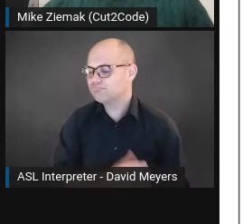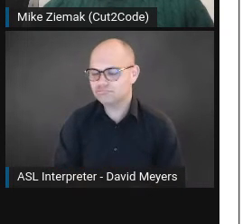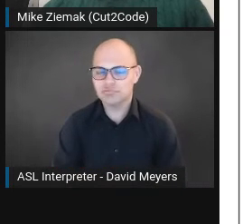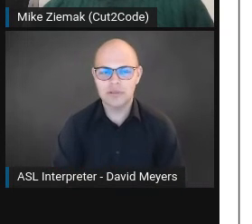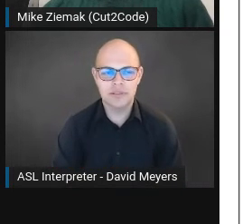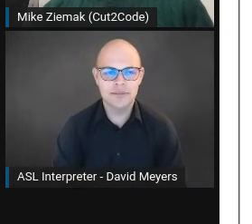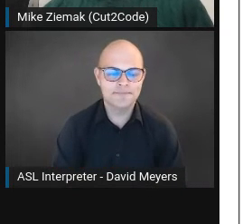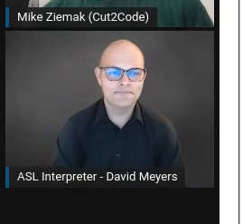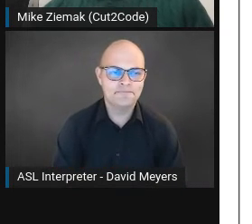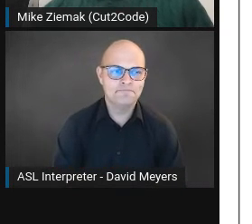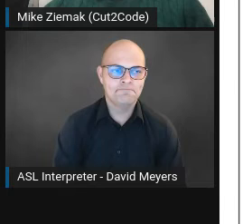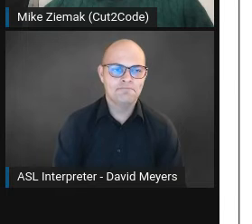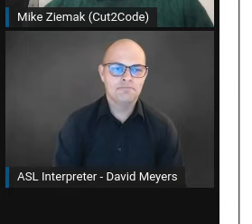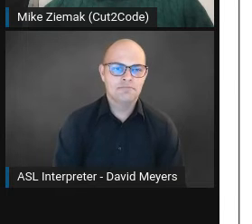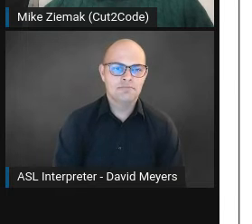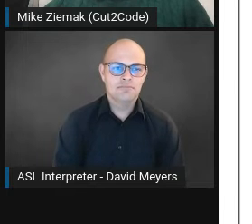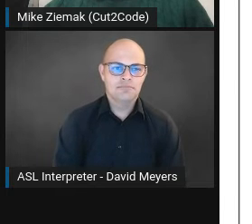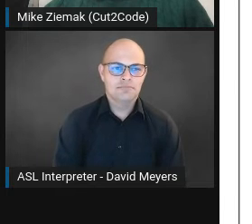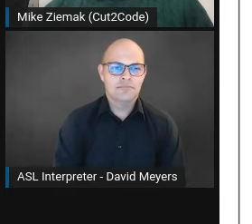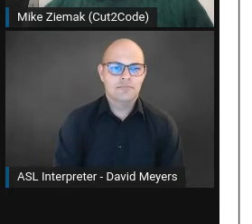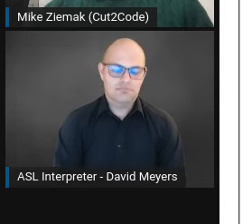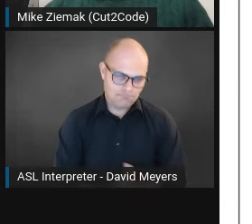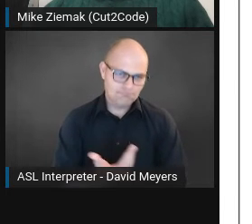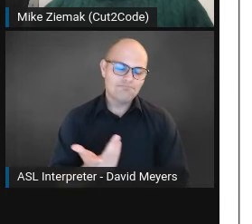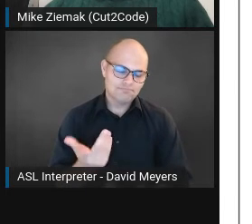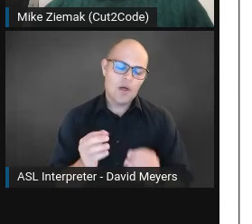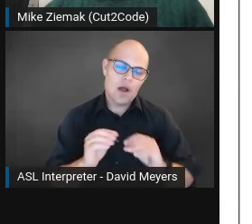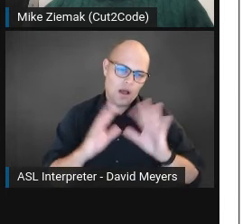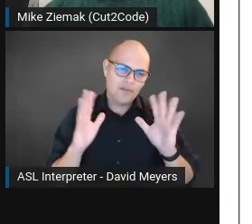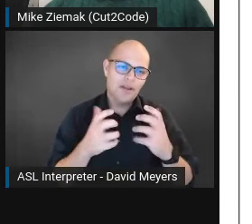Well, that goes without saying they're compatible with the latest WCAG requirements.